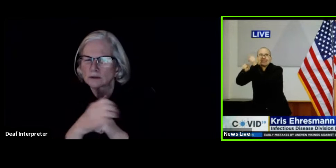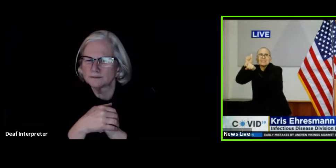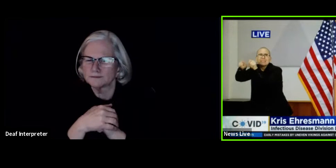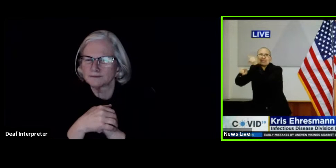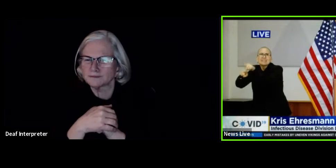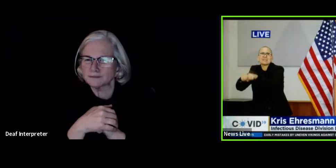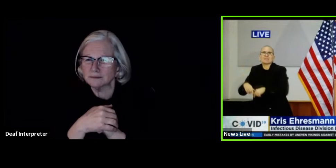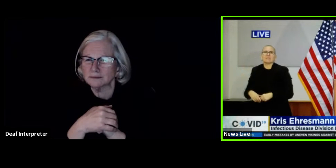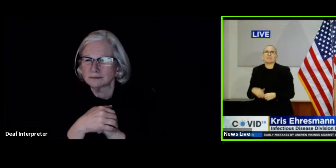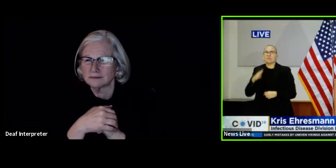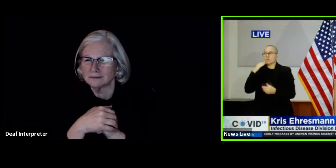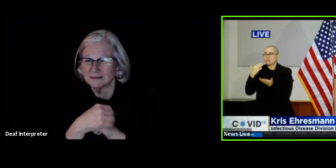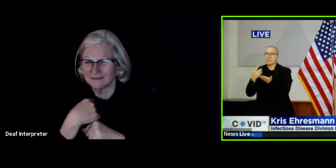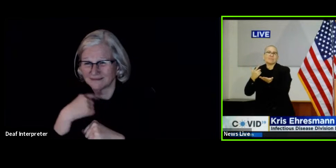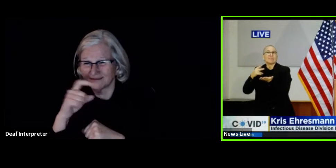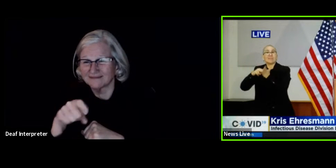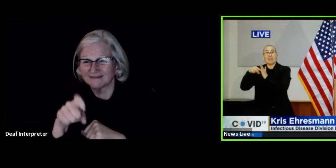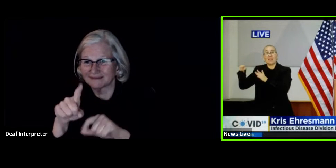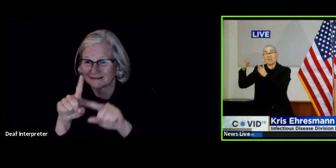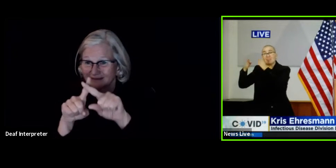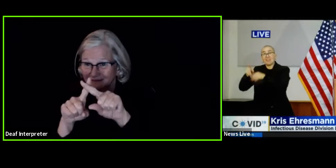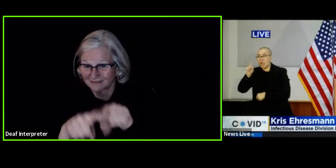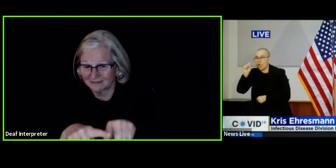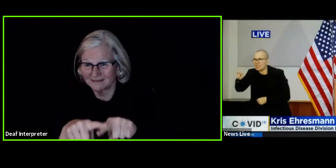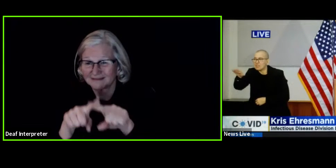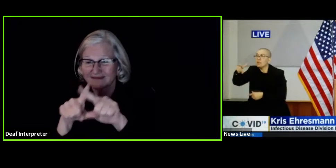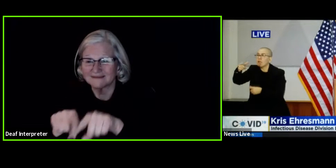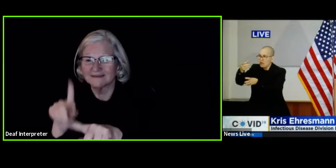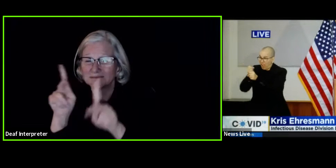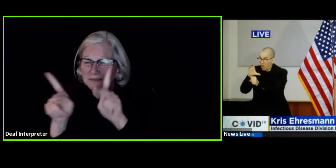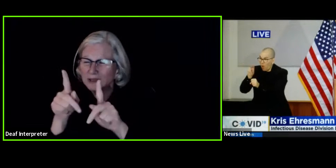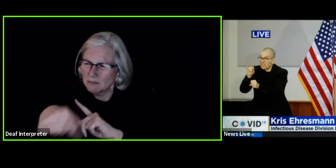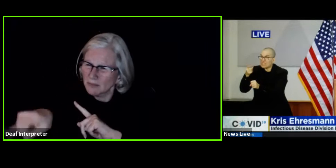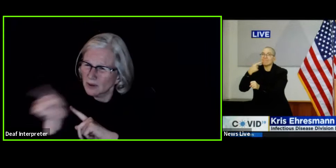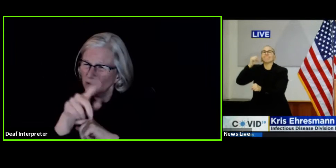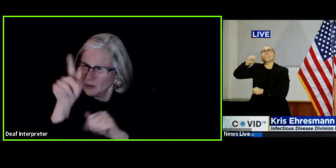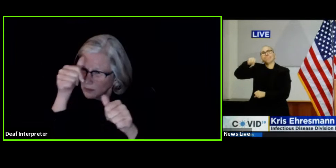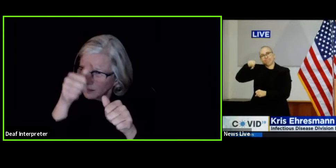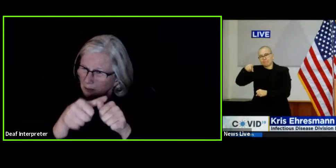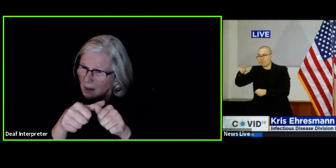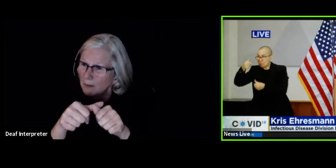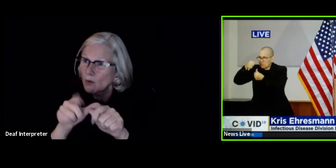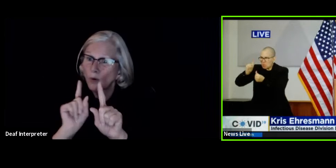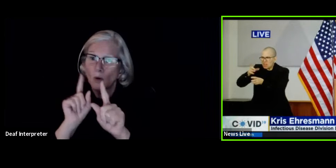WHO THEY MAY HAVE BEEN IN CONTACT WITH. AND THE PLACES THAT THEY VISITED WHILE THEY WERE INFECTIOUS.